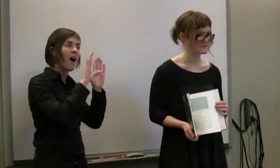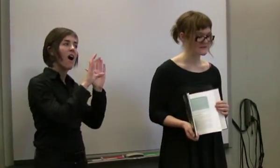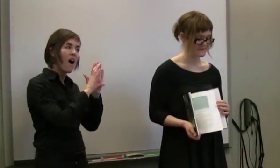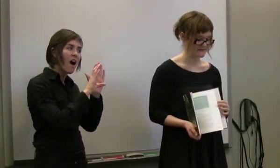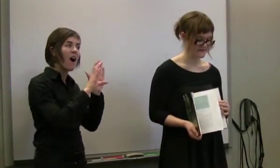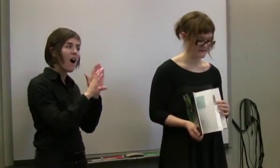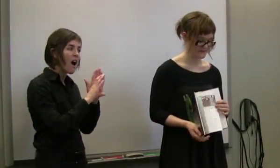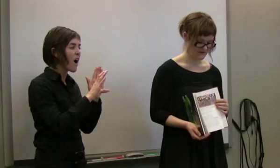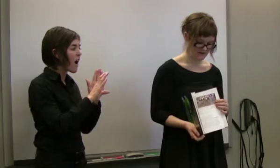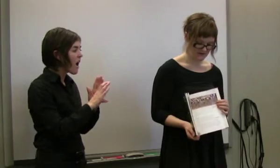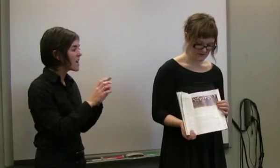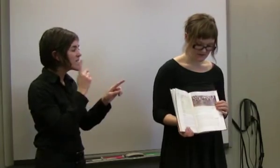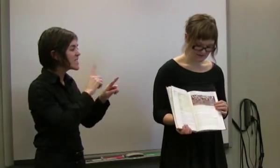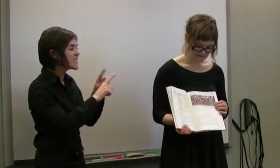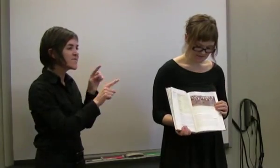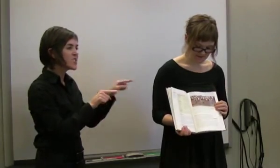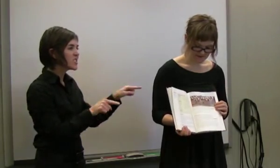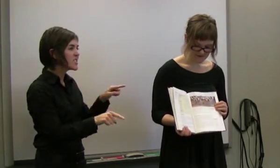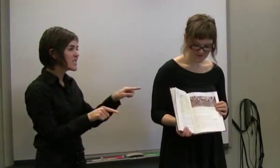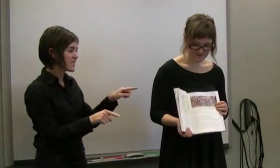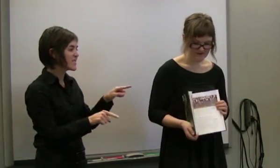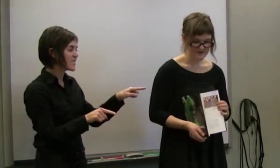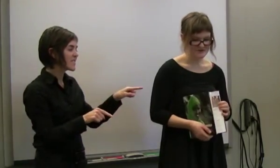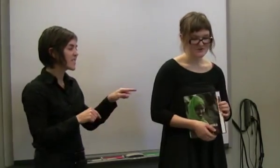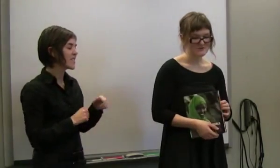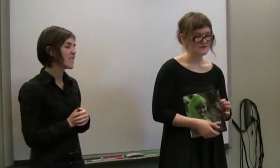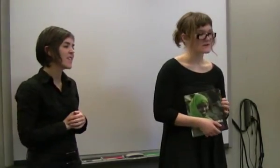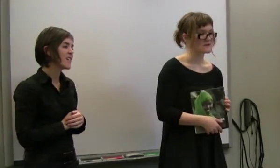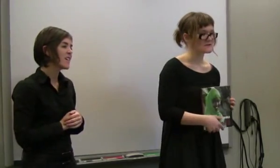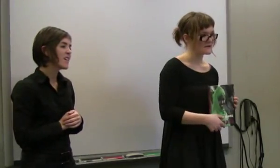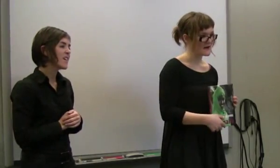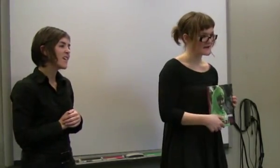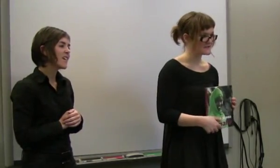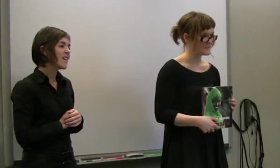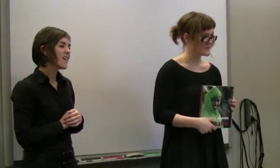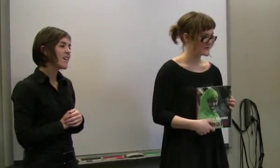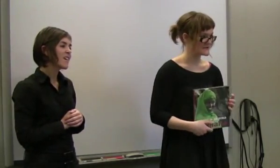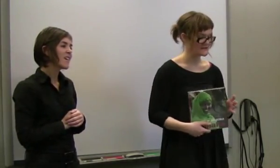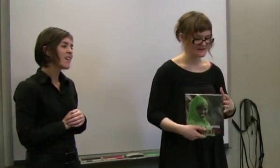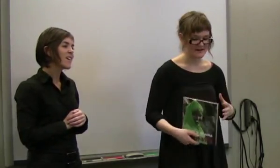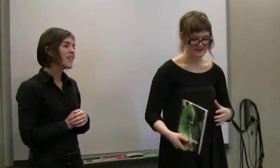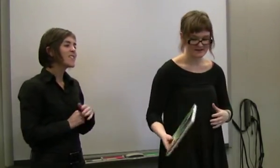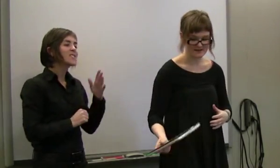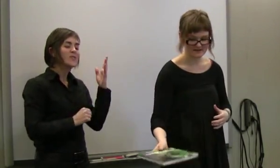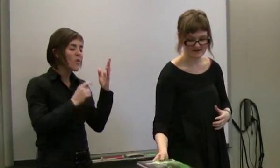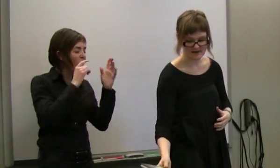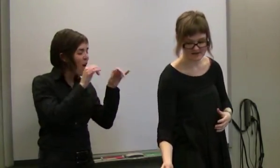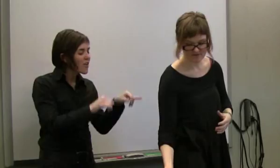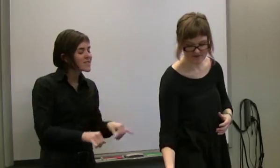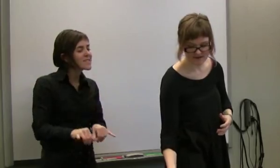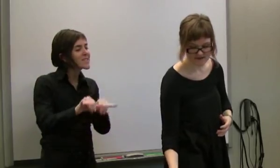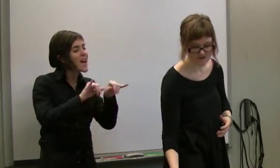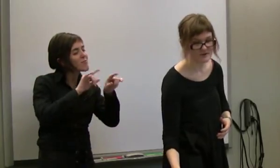of them have a lot more pictures. So this shows you there are